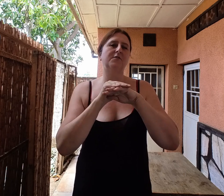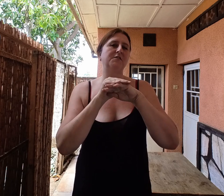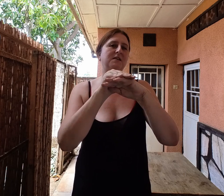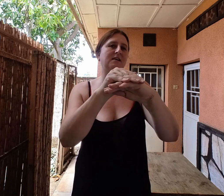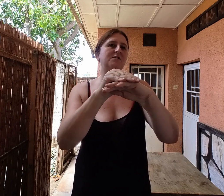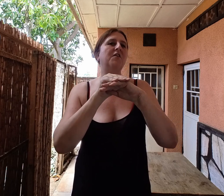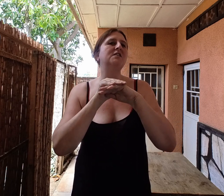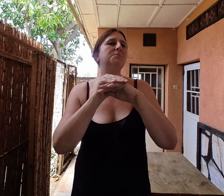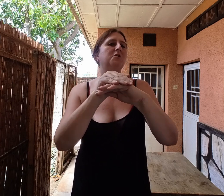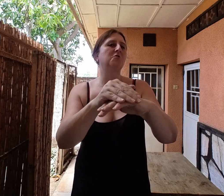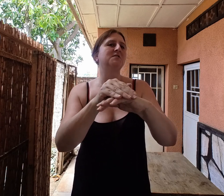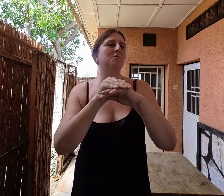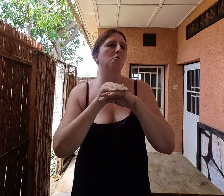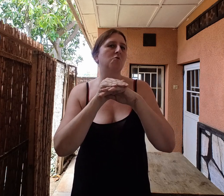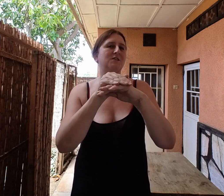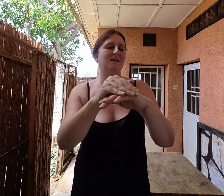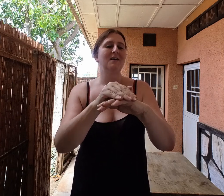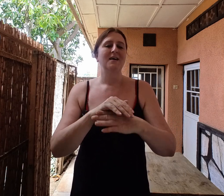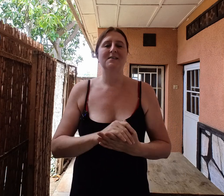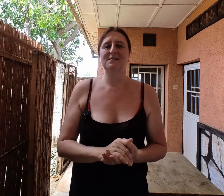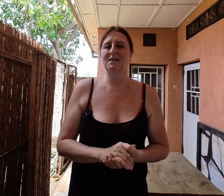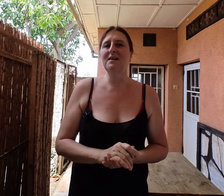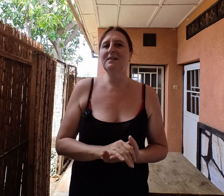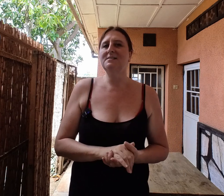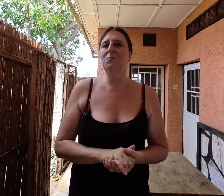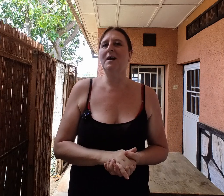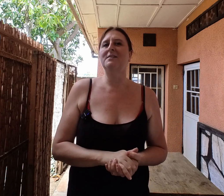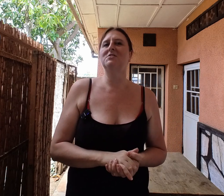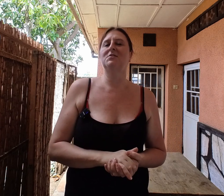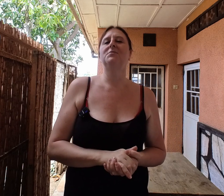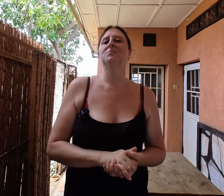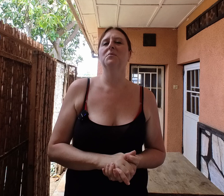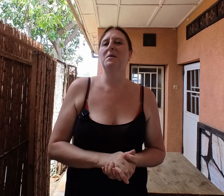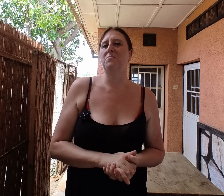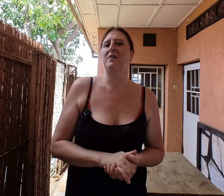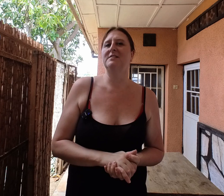so it feels like it's 'friendship across the water.' It's an easy way to remember